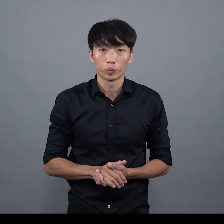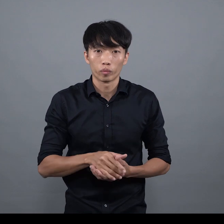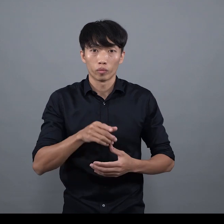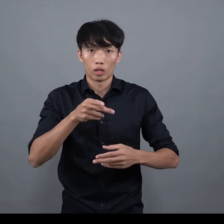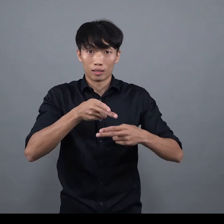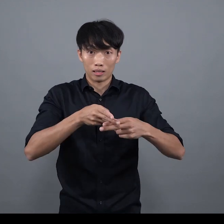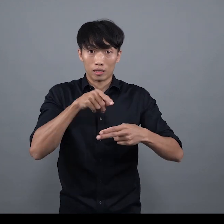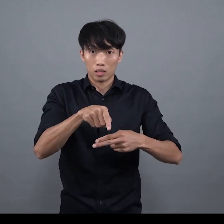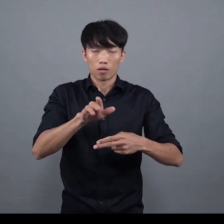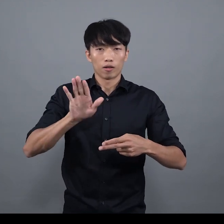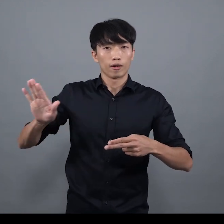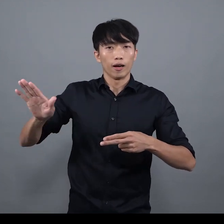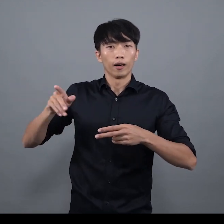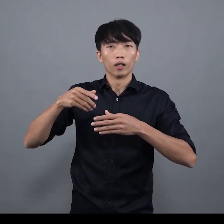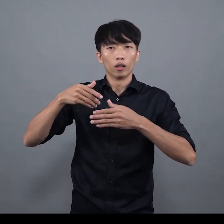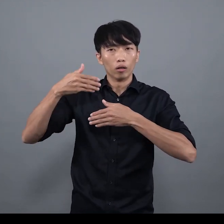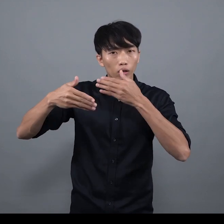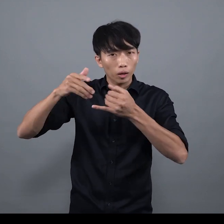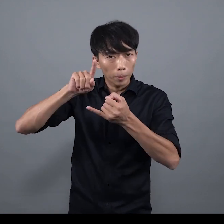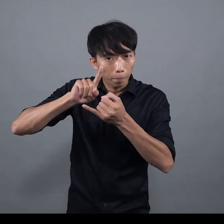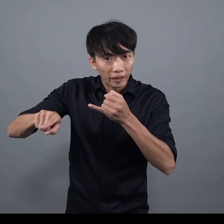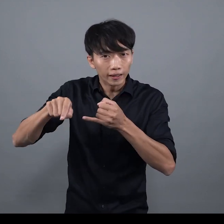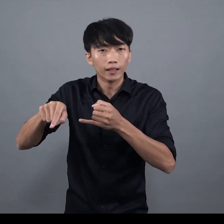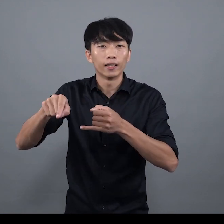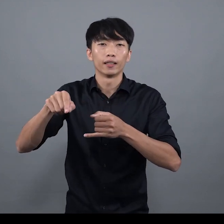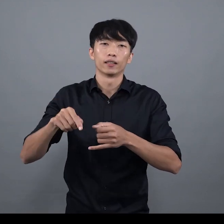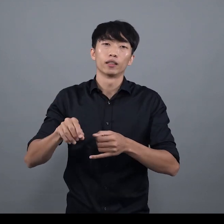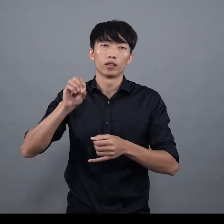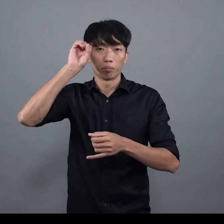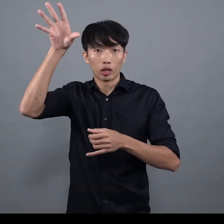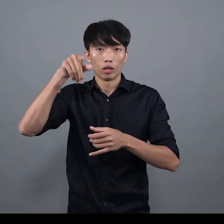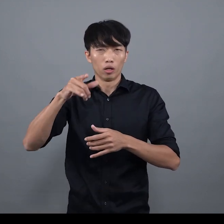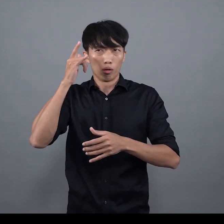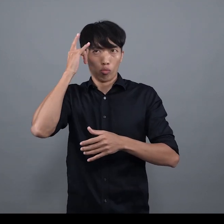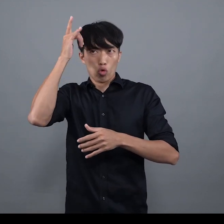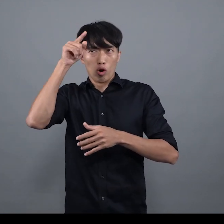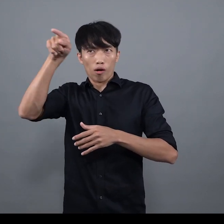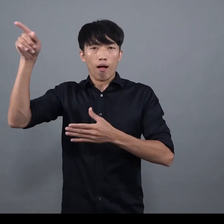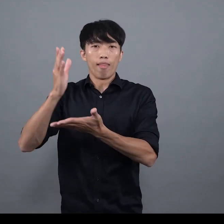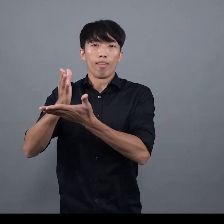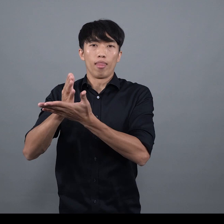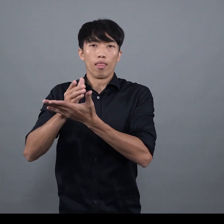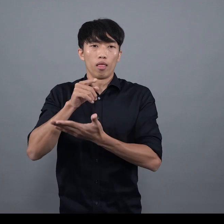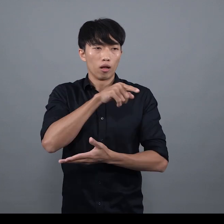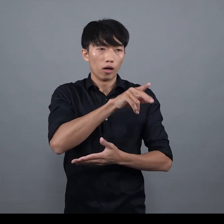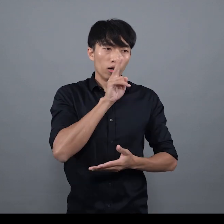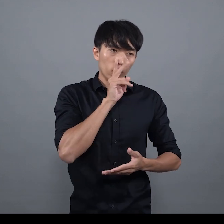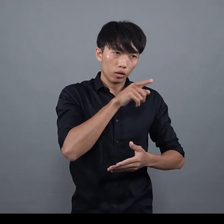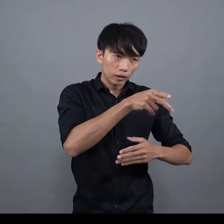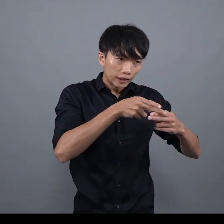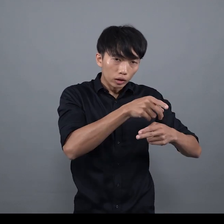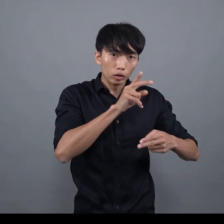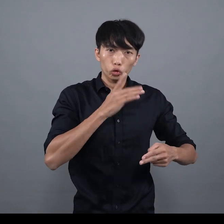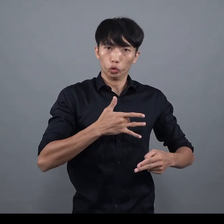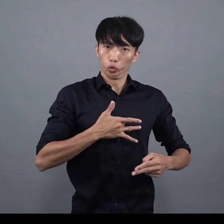IKKO YOKOYAMA： Kiyotomo is [Kuramata’s] late work designed in 1988 It is quite different than other spaces which are more dreamy